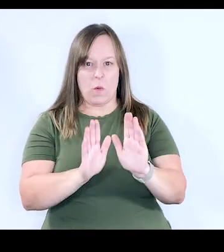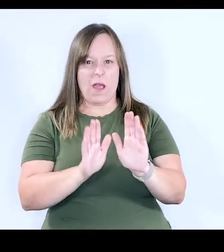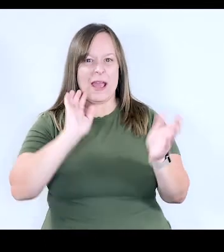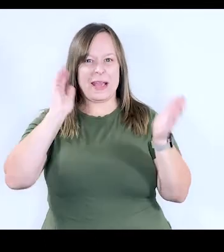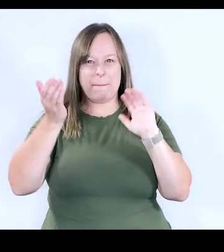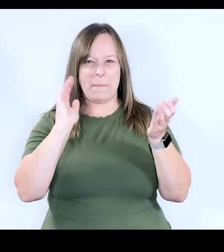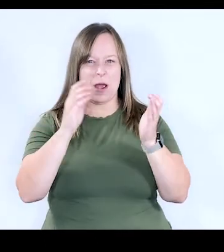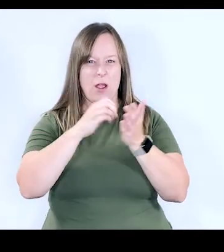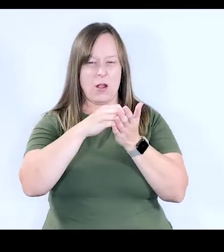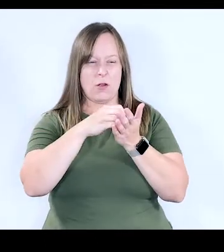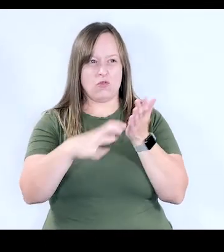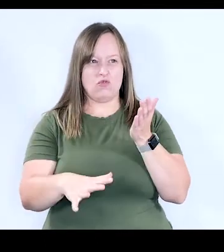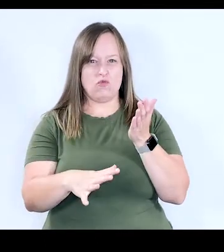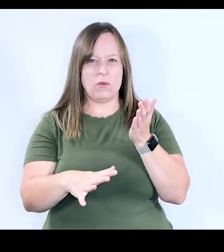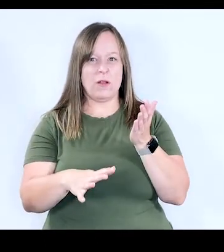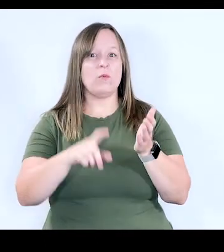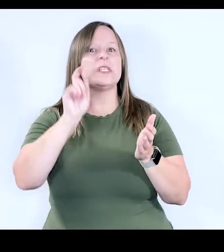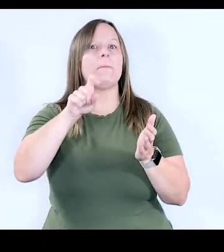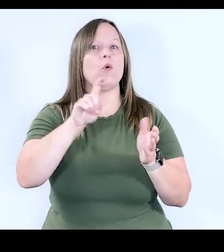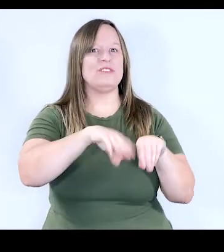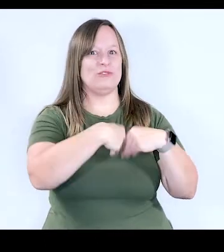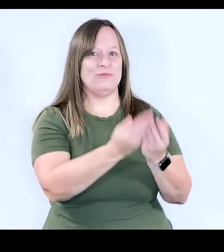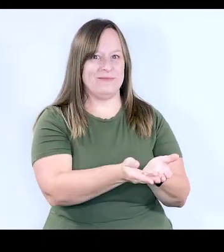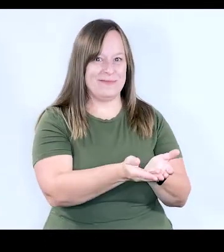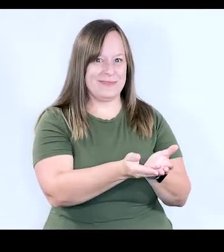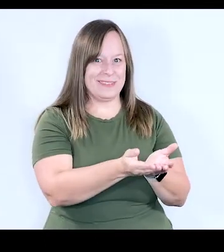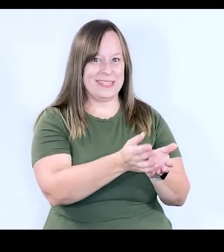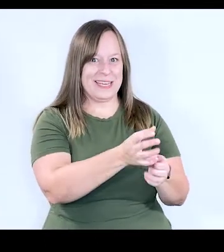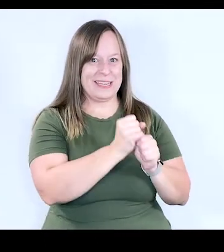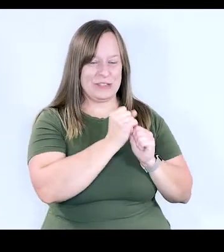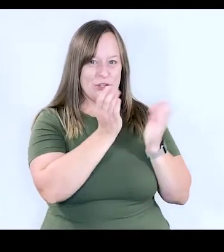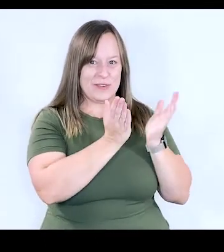or what the student was entitled to receive with what they actually received.